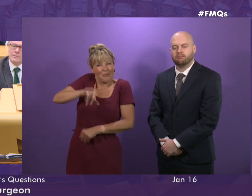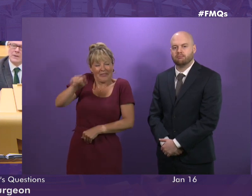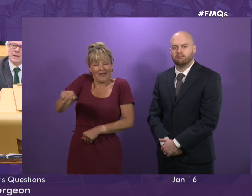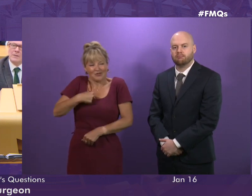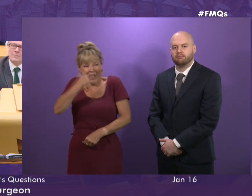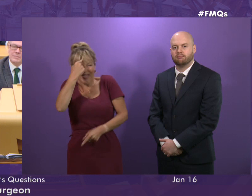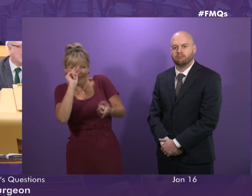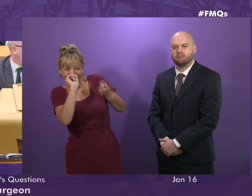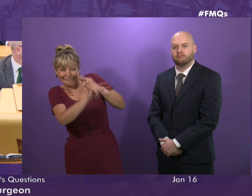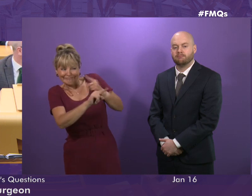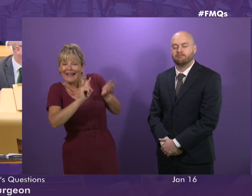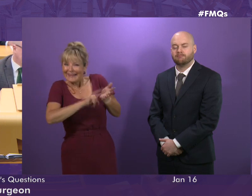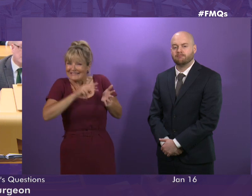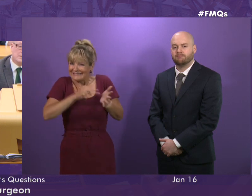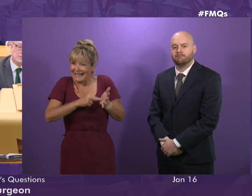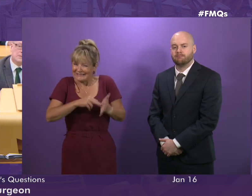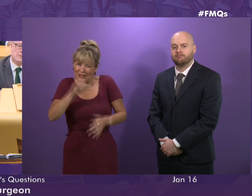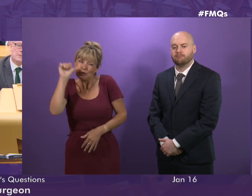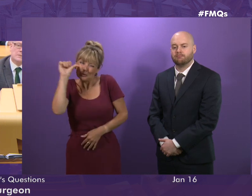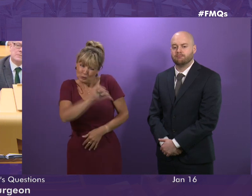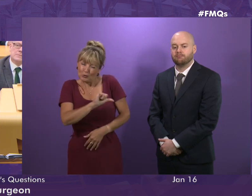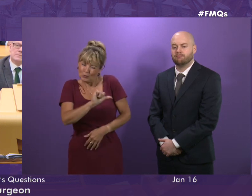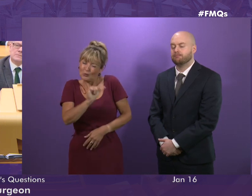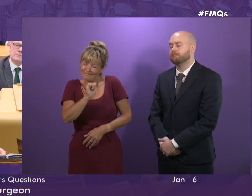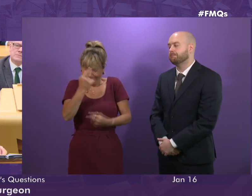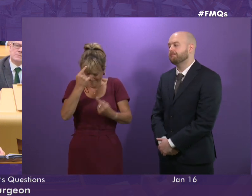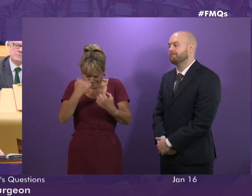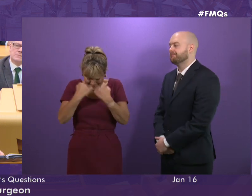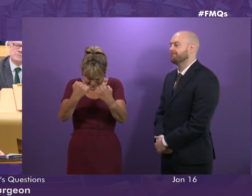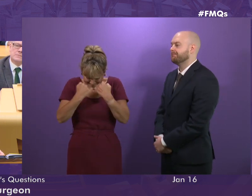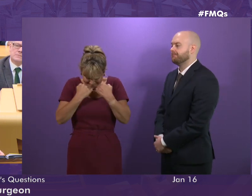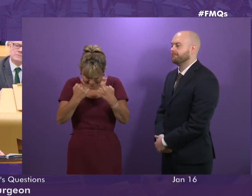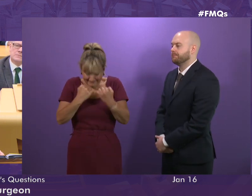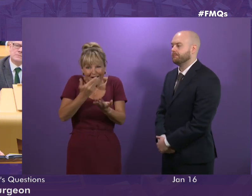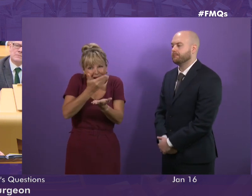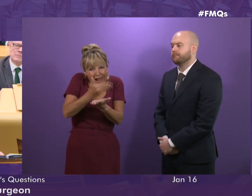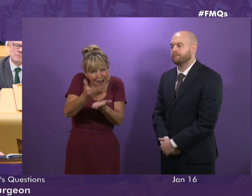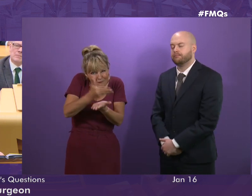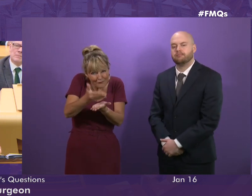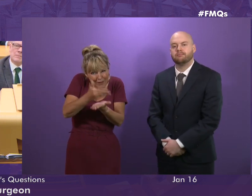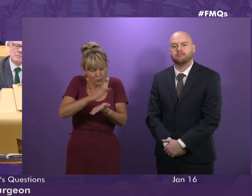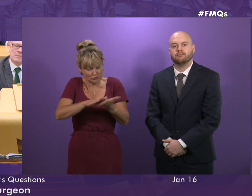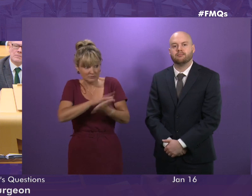clarify exactly what she meant, recognise the concern that it has caused, and perhaps